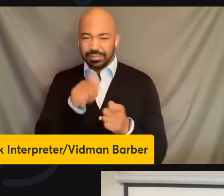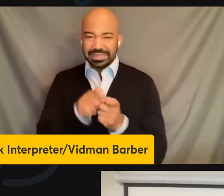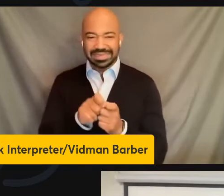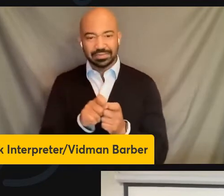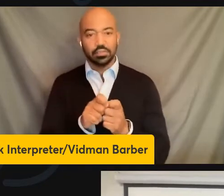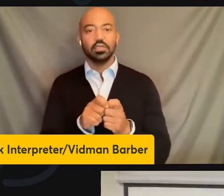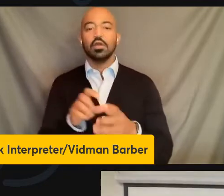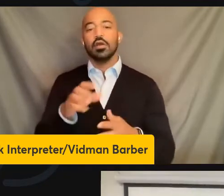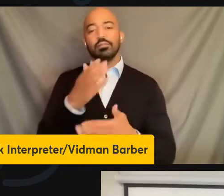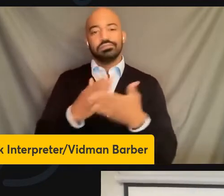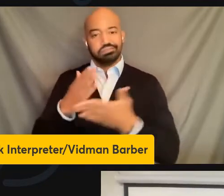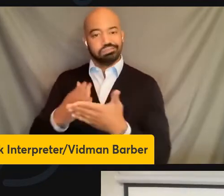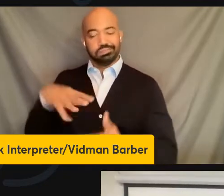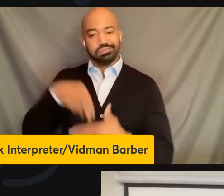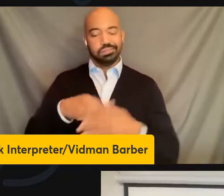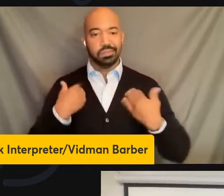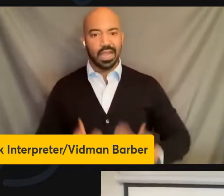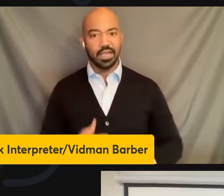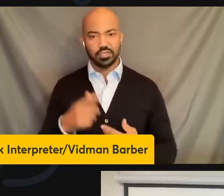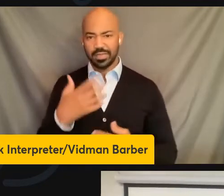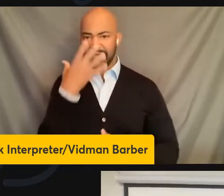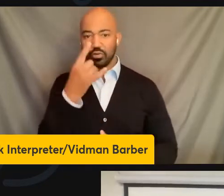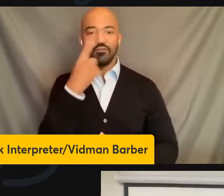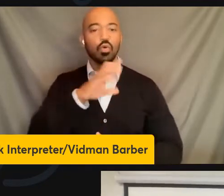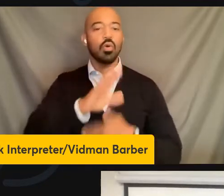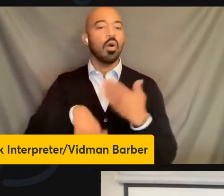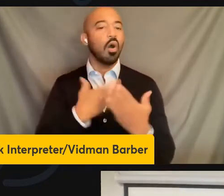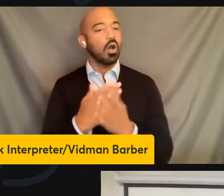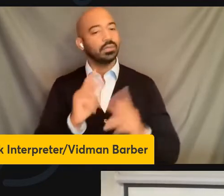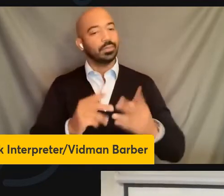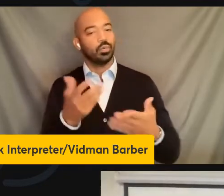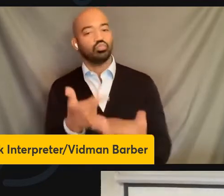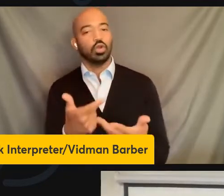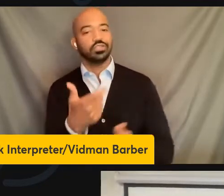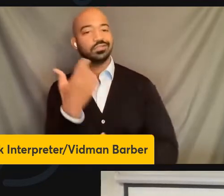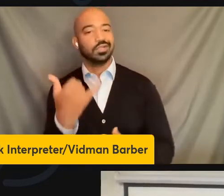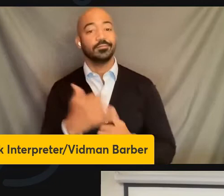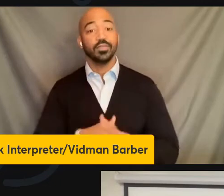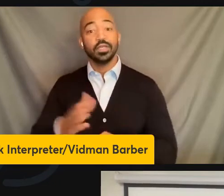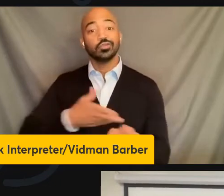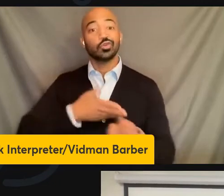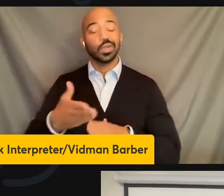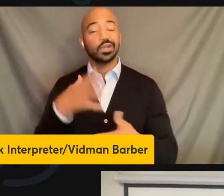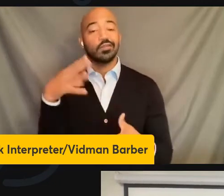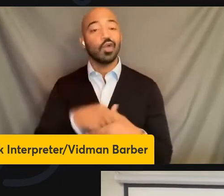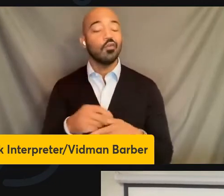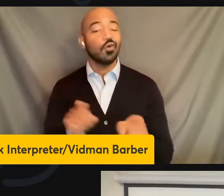compartment should be of great interest to all of us in the audience today. His career path and success also make him an